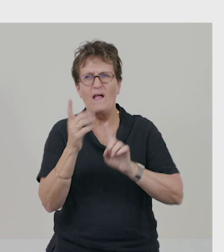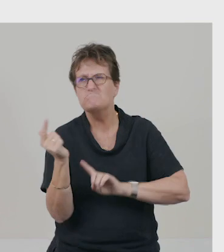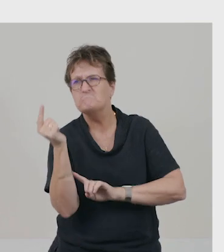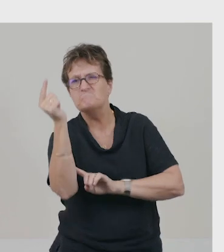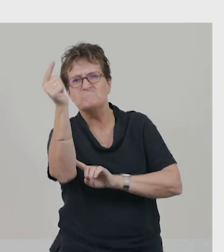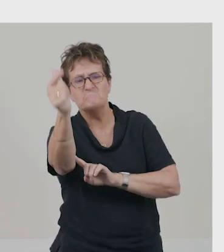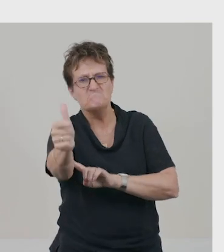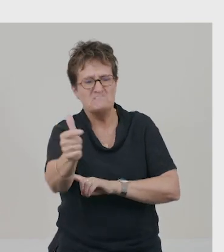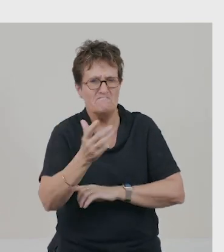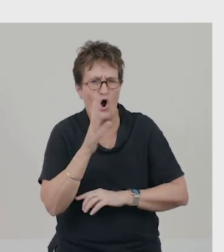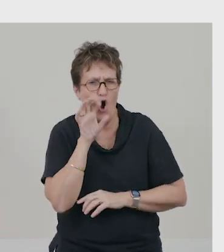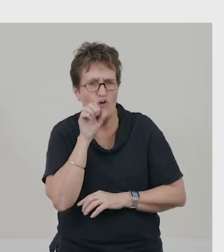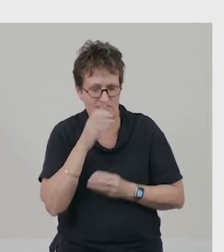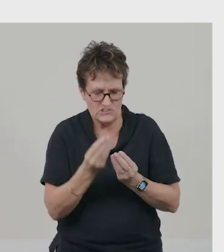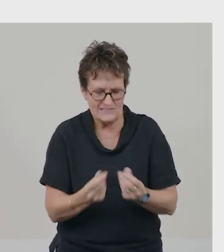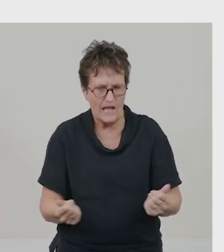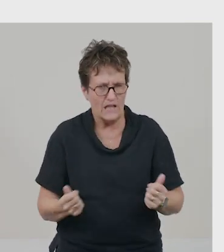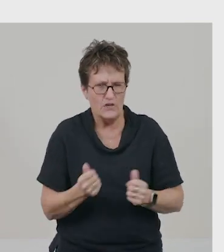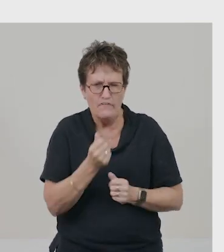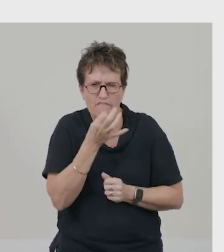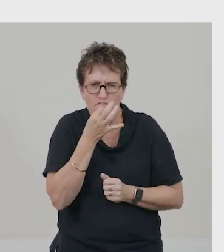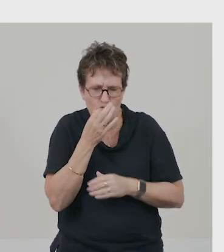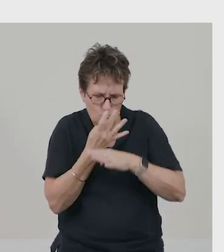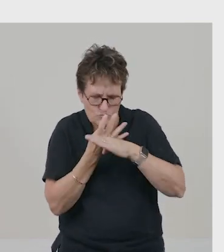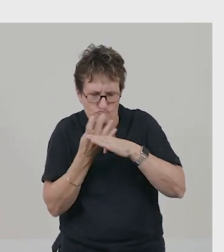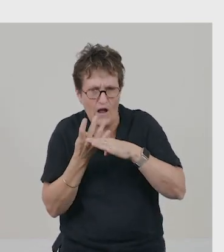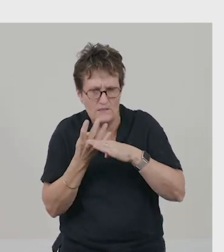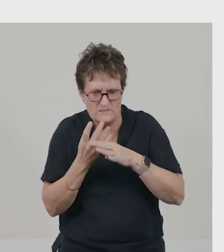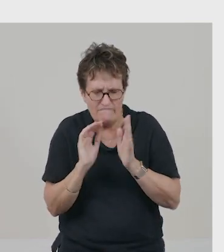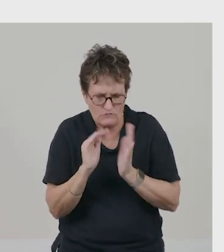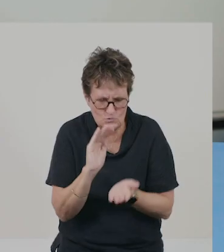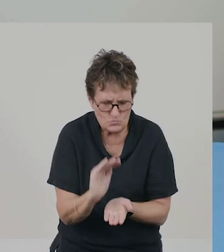It has orange sands, with very few grasses, and small shrubs and trees.